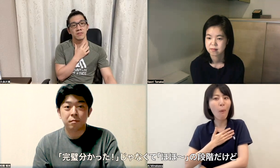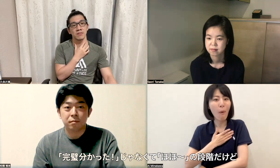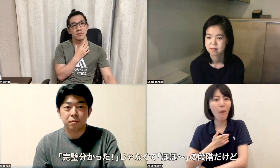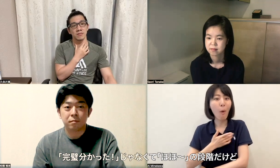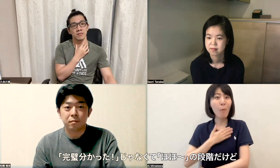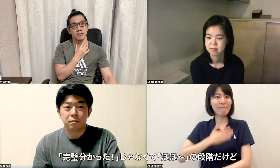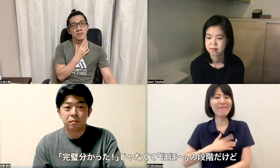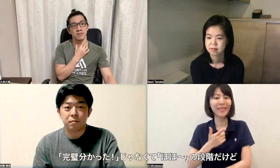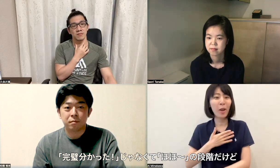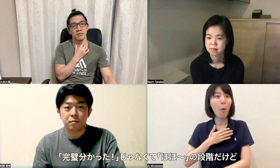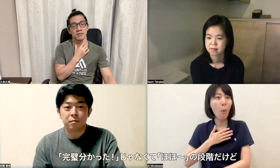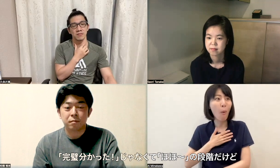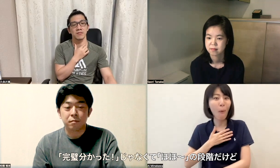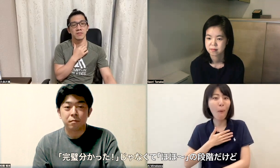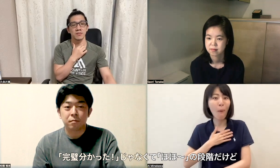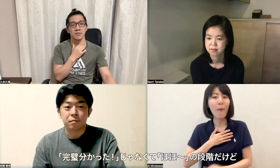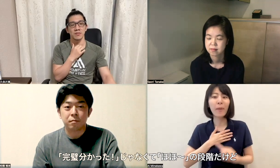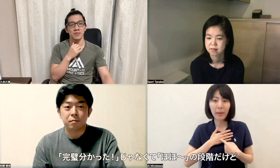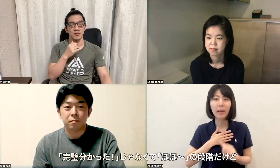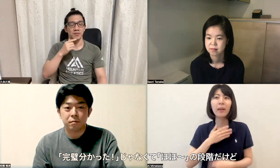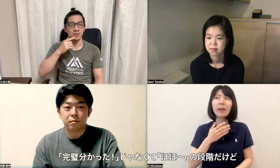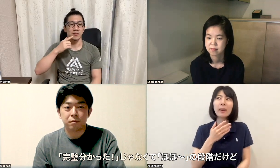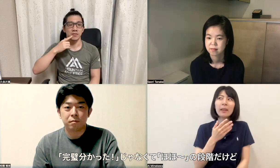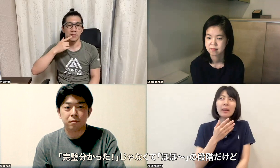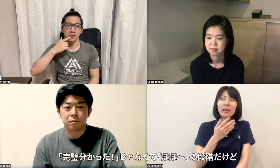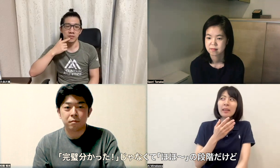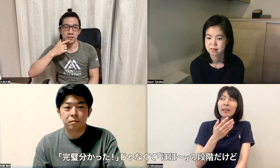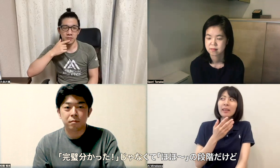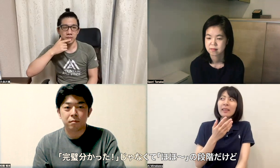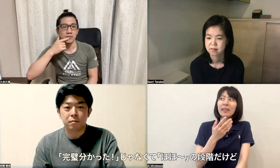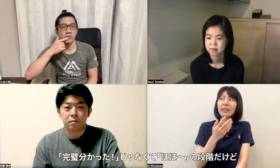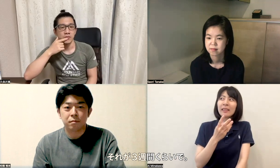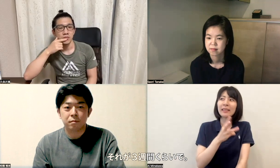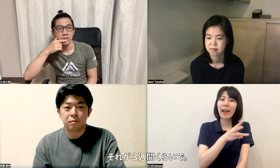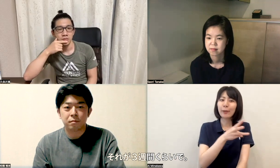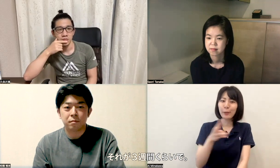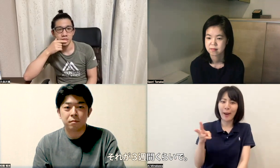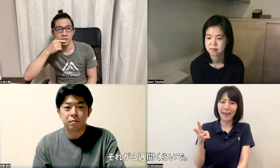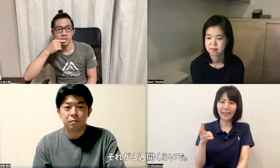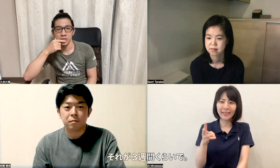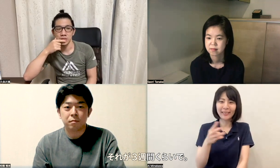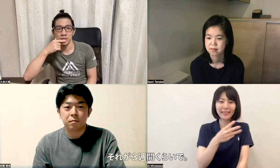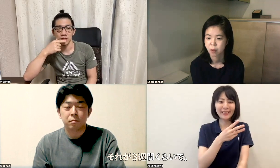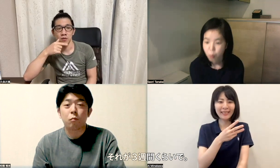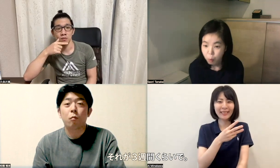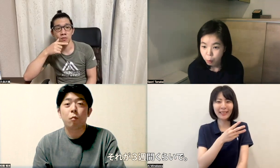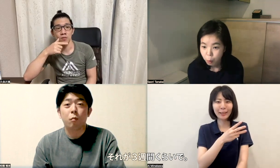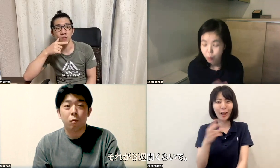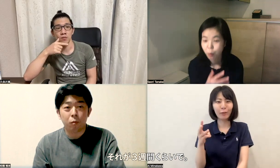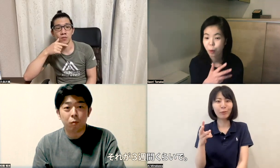it's not something like I totally got it, but “ah-ha” moment came to me after about 3 weeks.